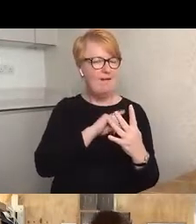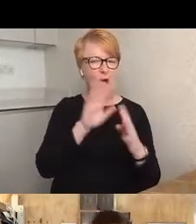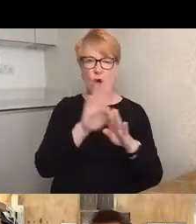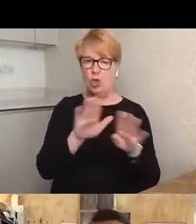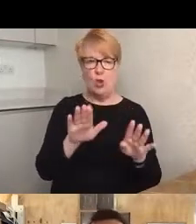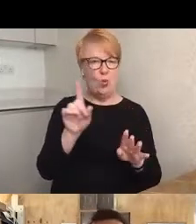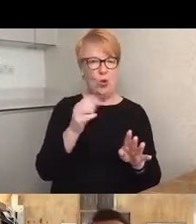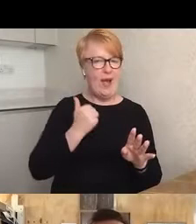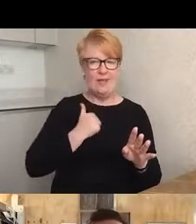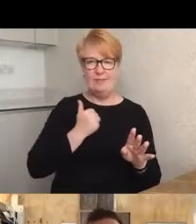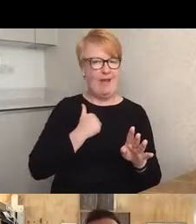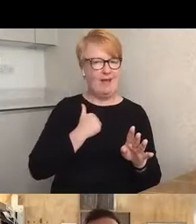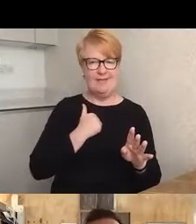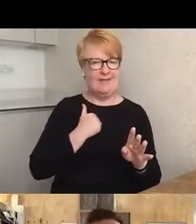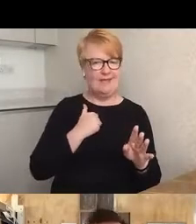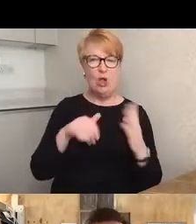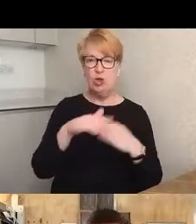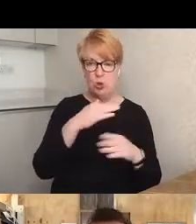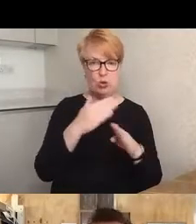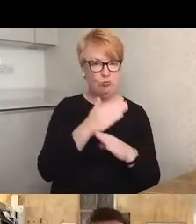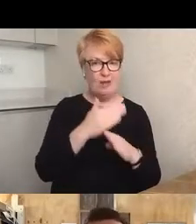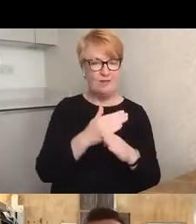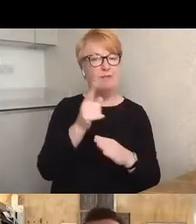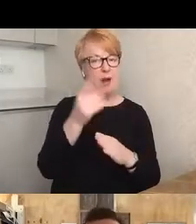social practice, but they have social practice within them as a methodology.